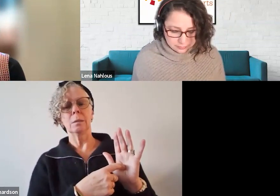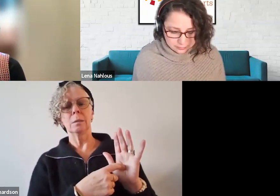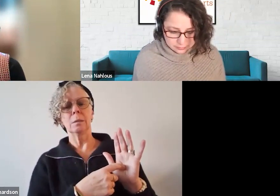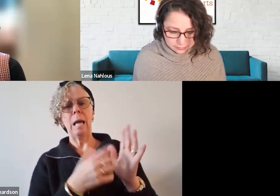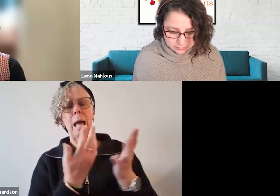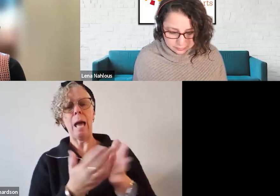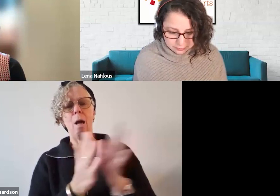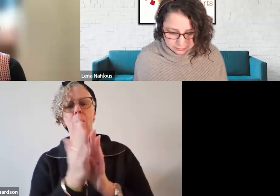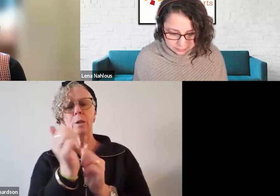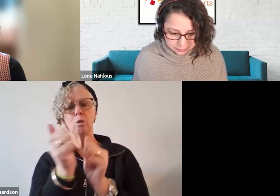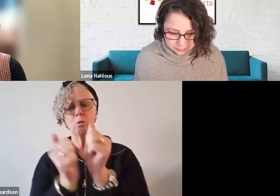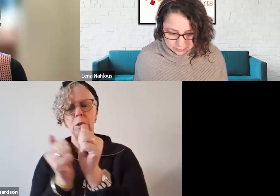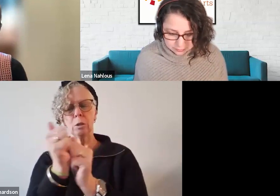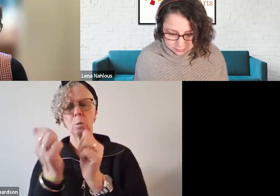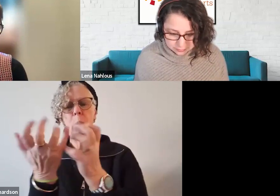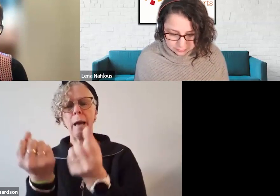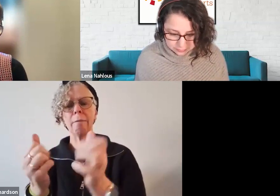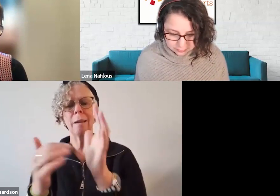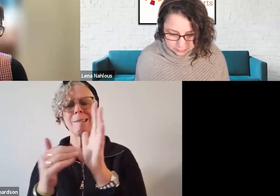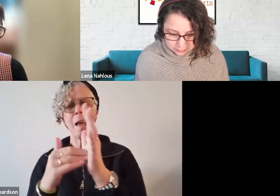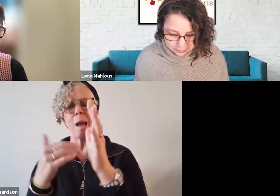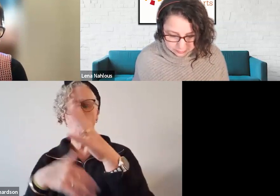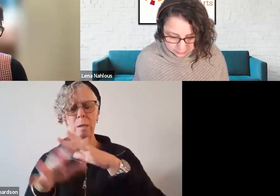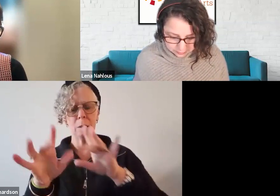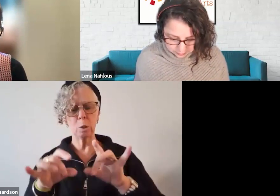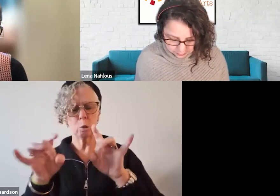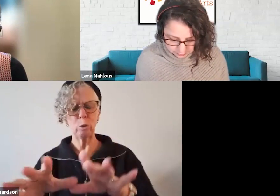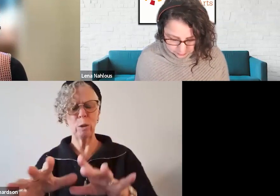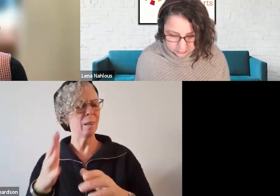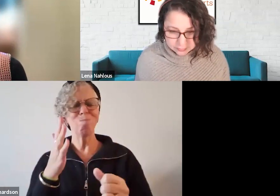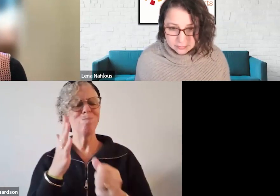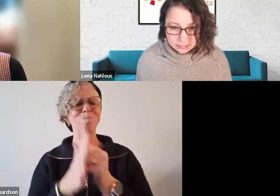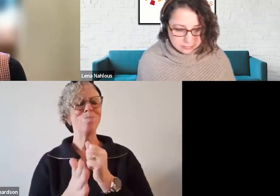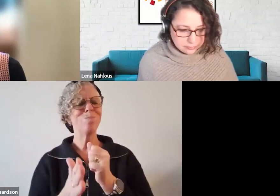that we have in Australia were never meant to be fit for purpose for